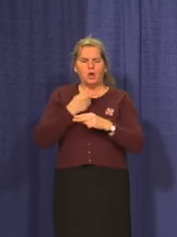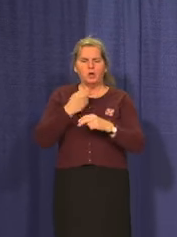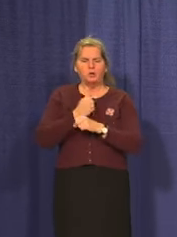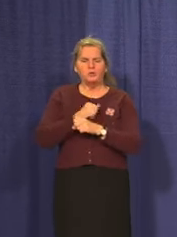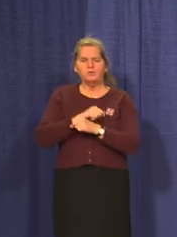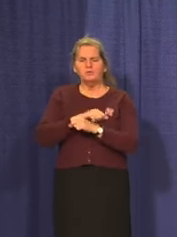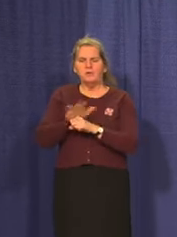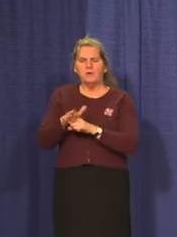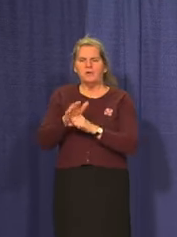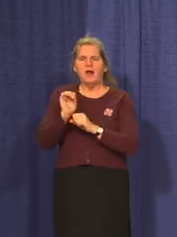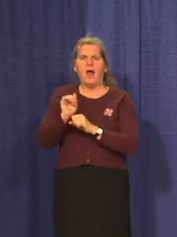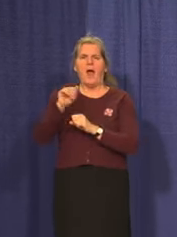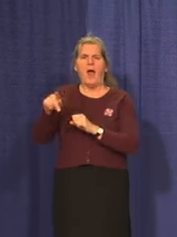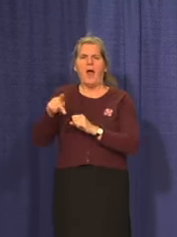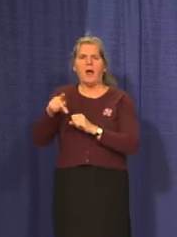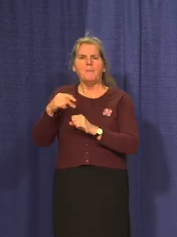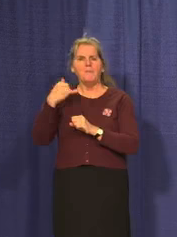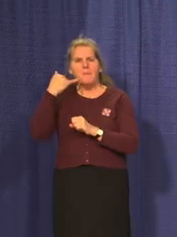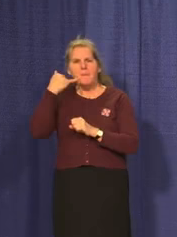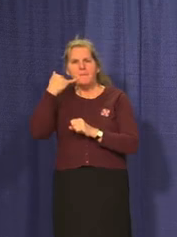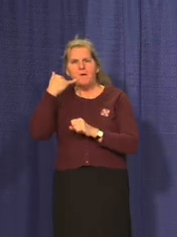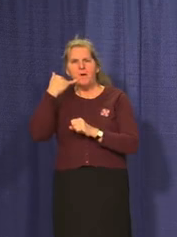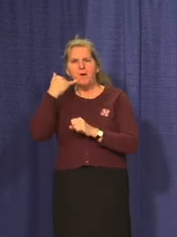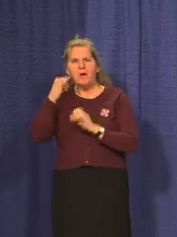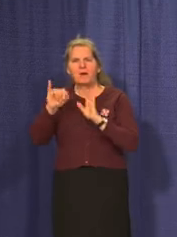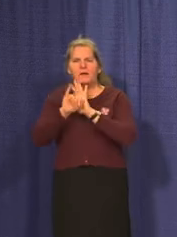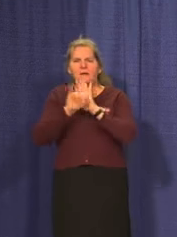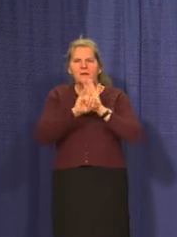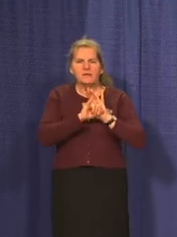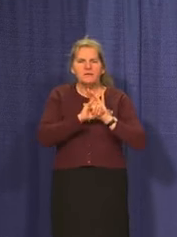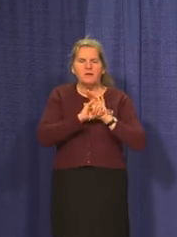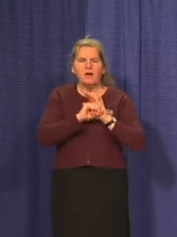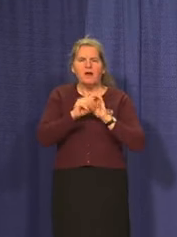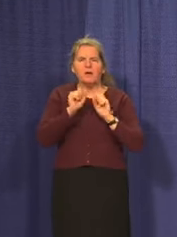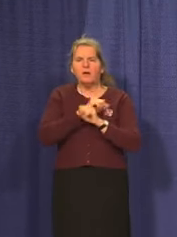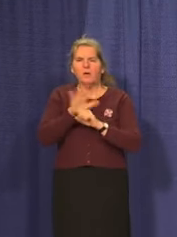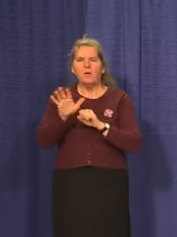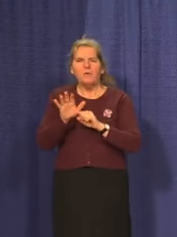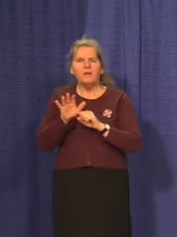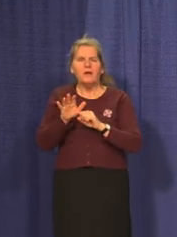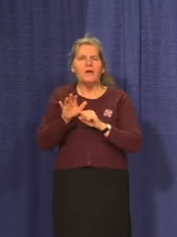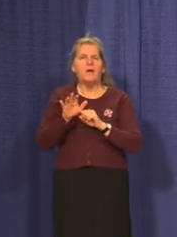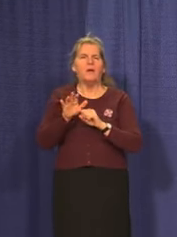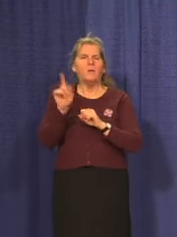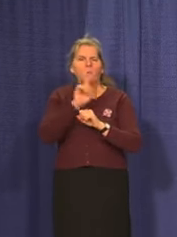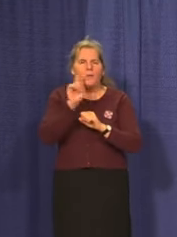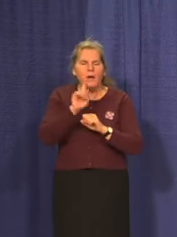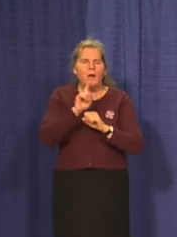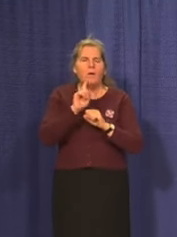AND ASSISTING COVID CASES, AS WELL AS ENABLING PEOPLE TO BE AWARE IF THEY'VE COME INTO